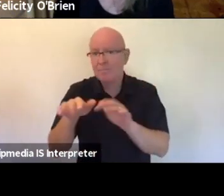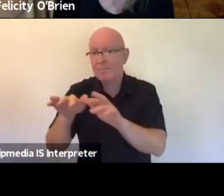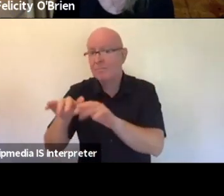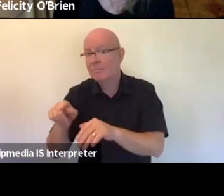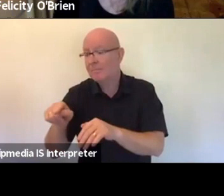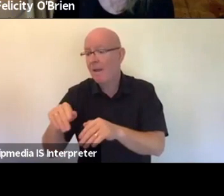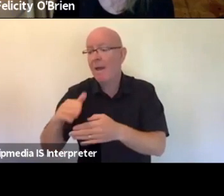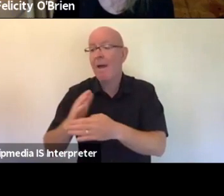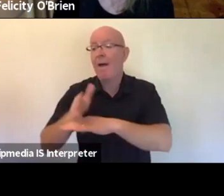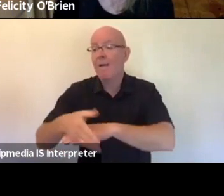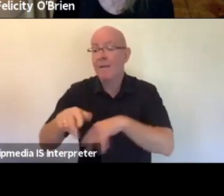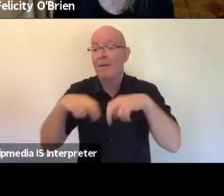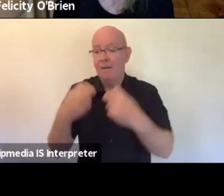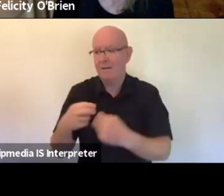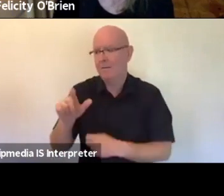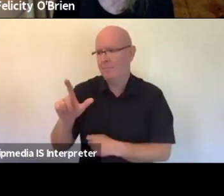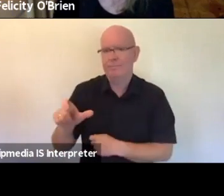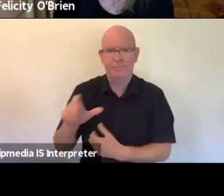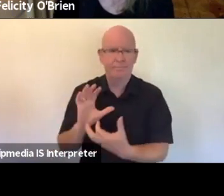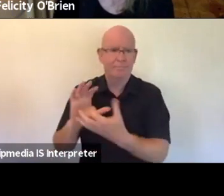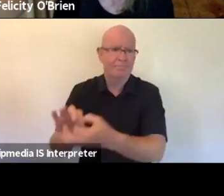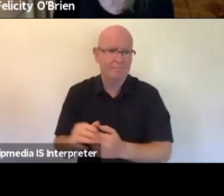And then, at the end we’ll have a question and answer session to finish up.